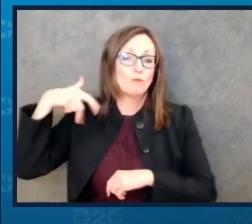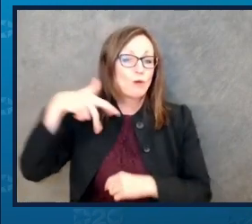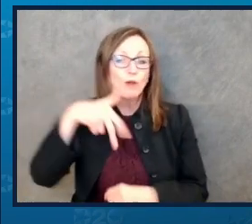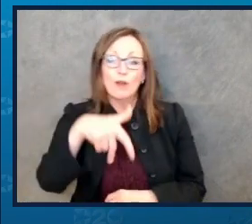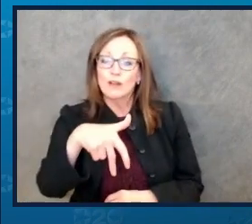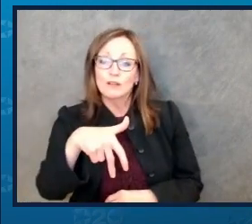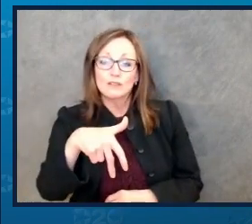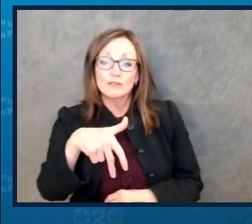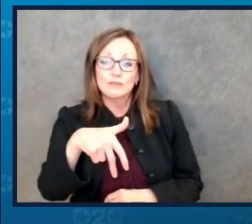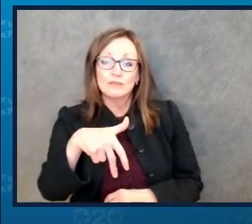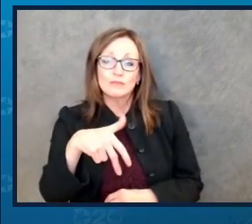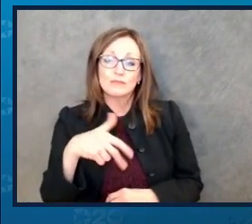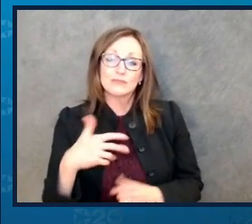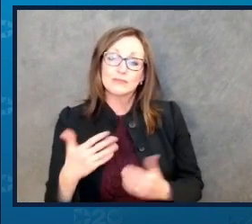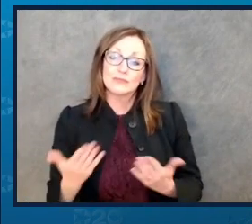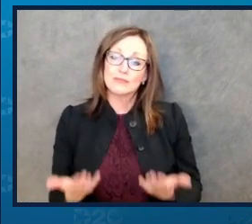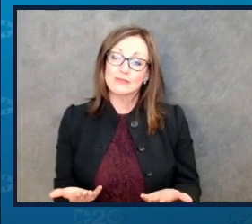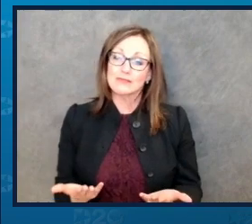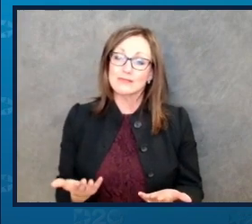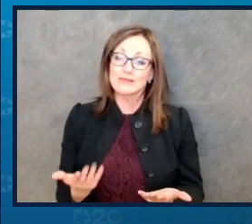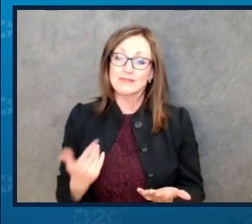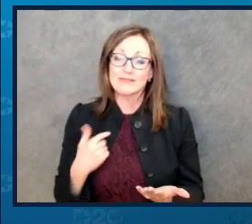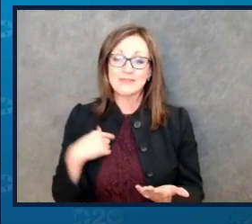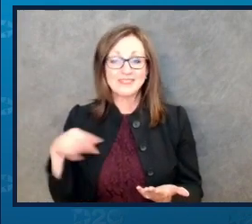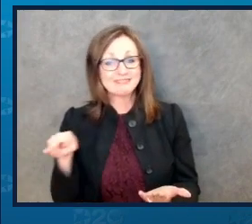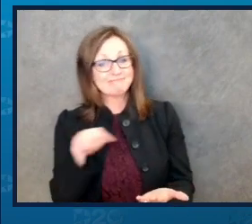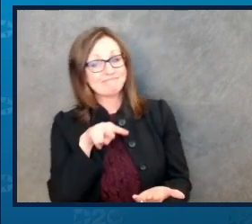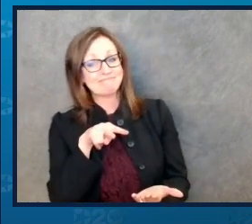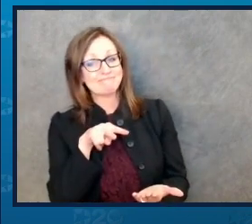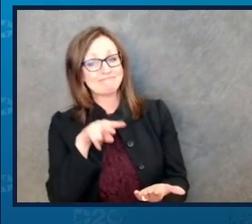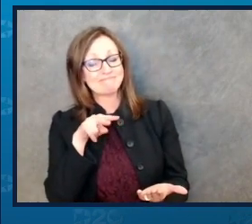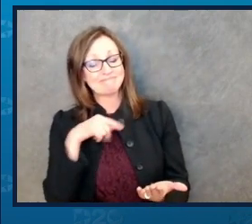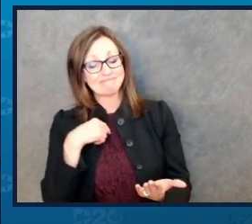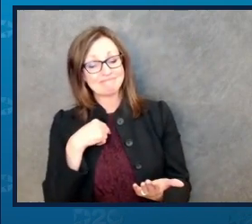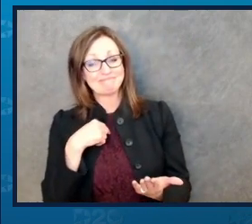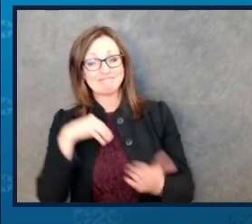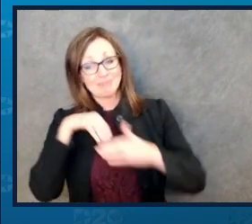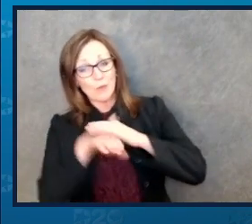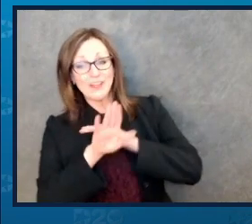DOES NOT WALK. NO I HE KNOWS ME BY THE SMILE